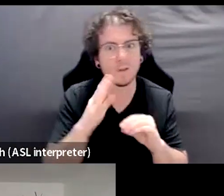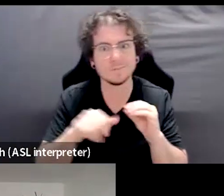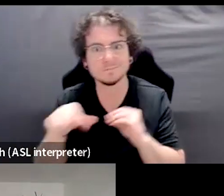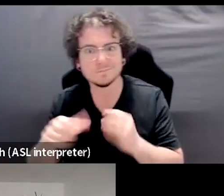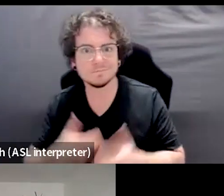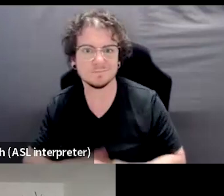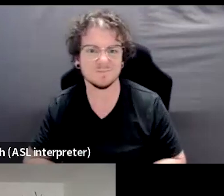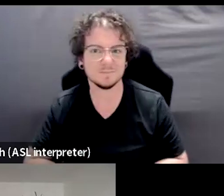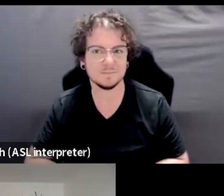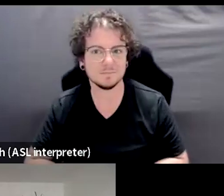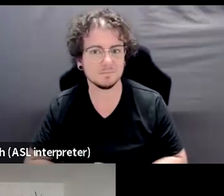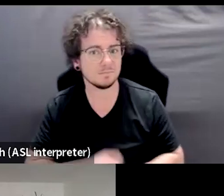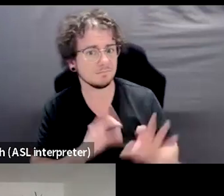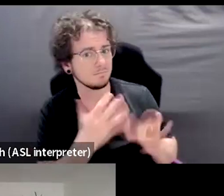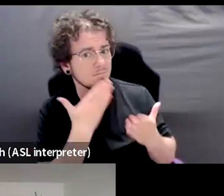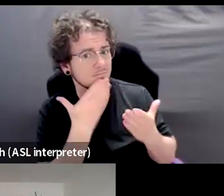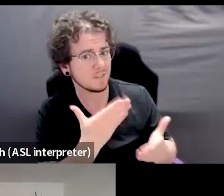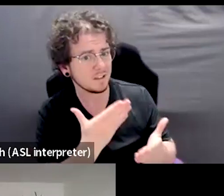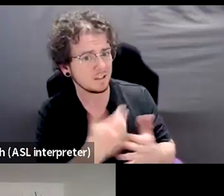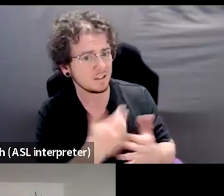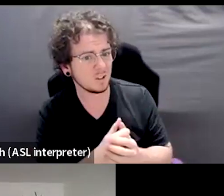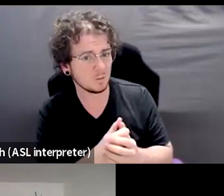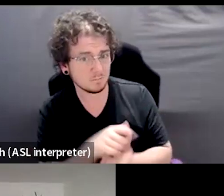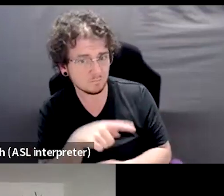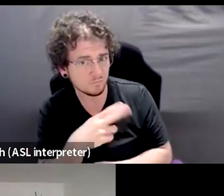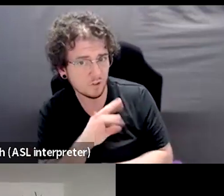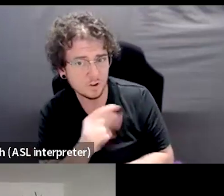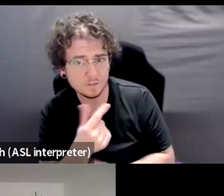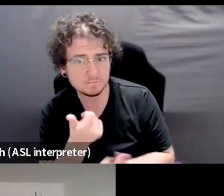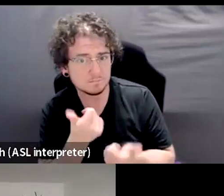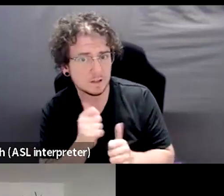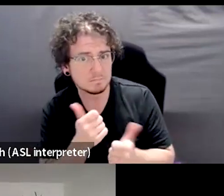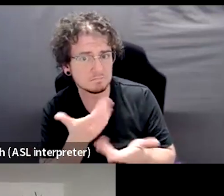any thoughts on that? Phuong: I would agree with what